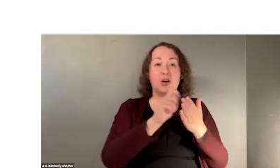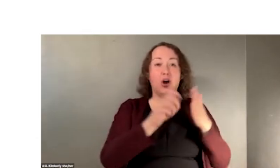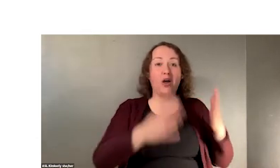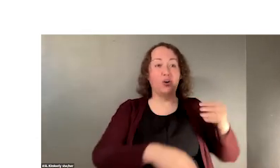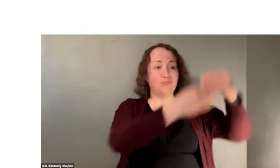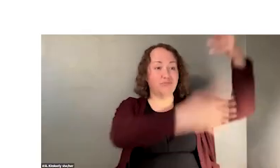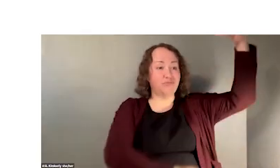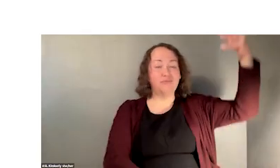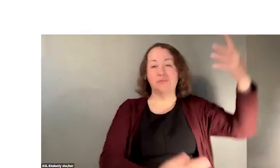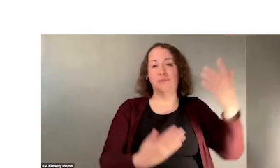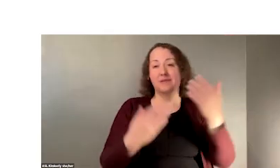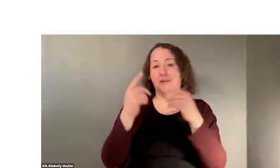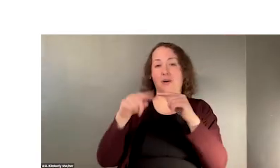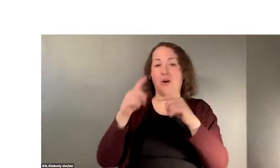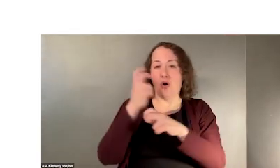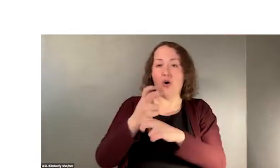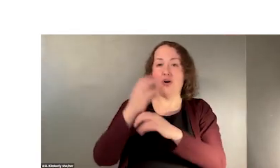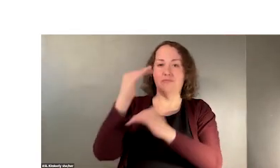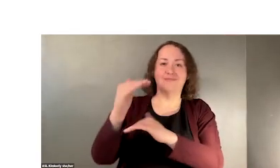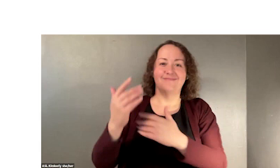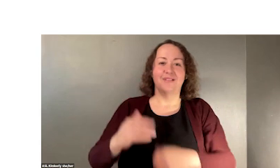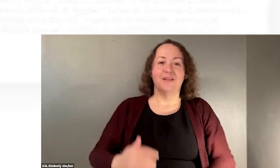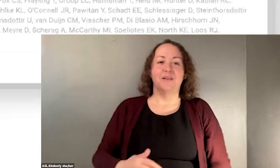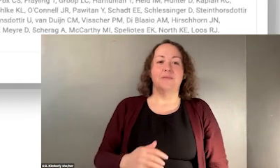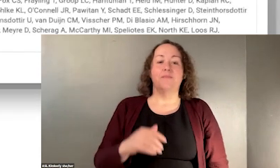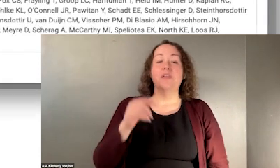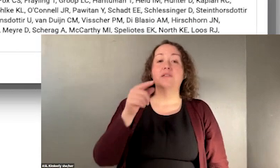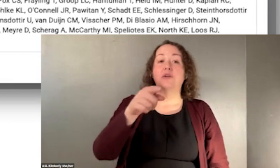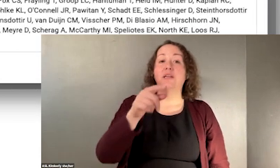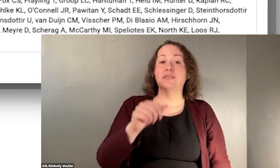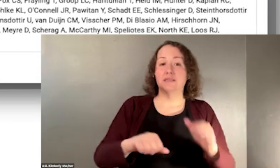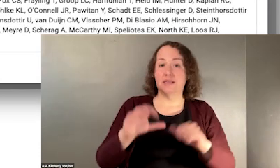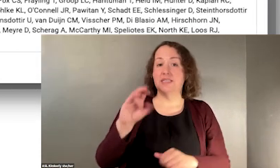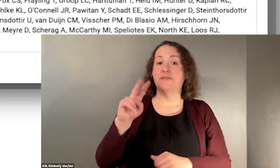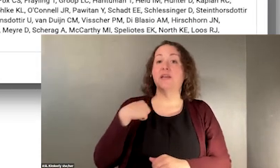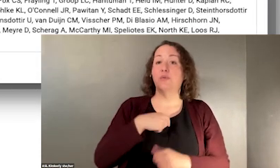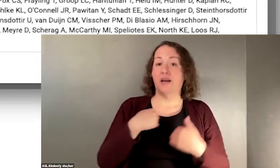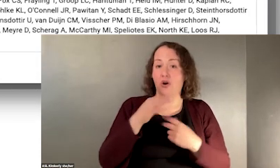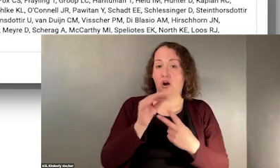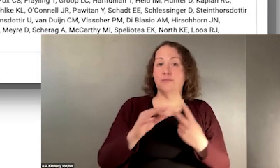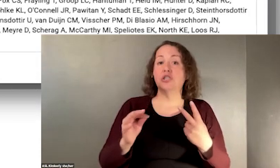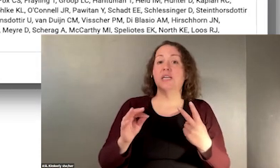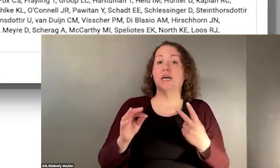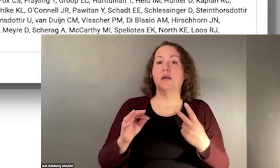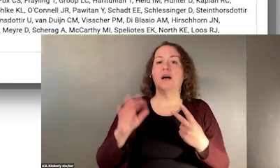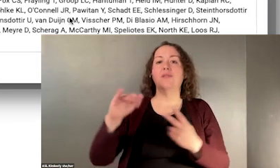In SciENcv, we have an option where you're able to edit that author list, so you can truncate it